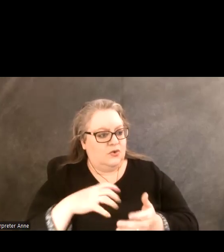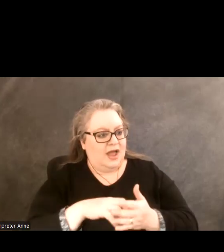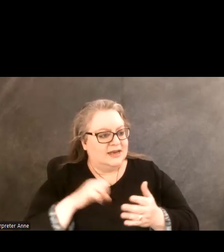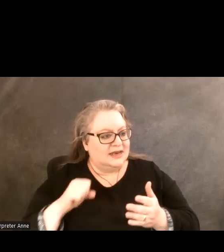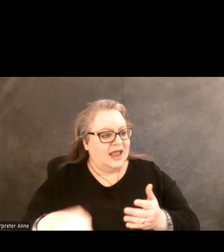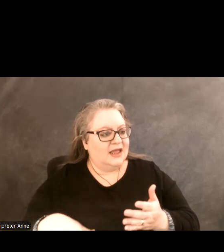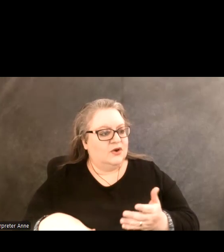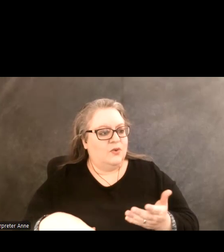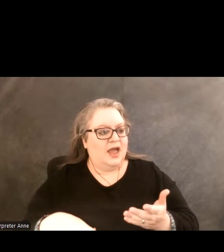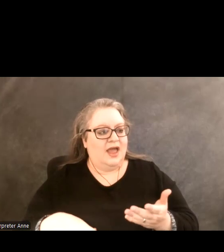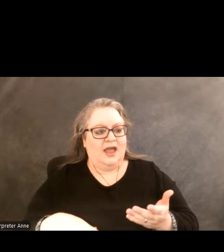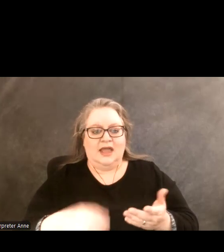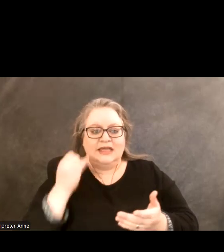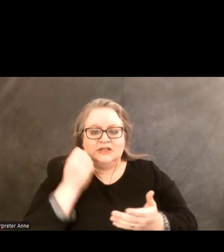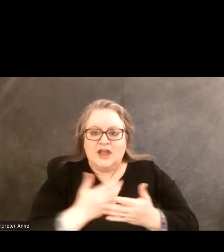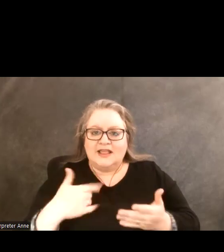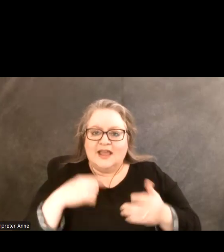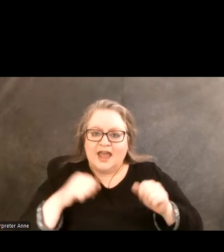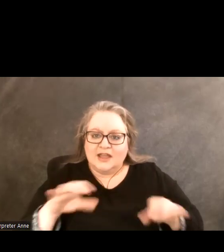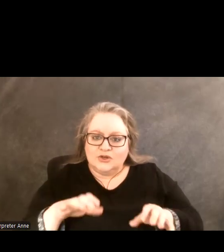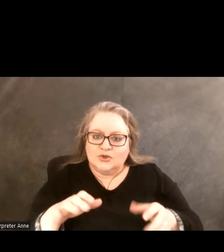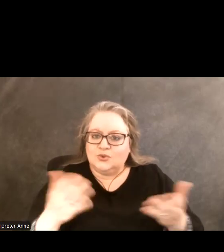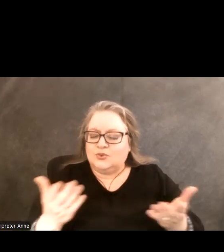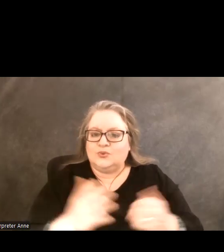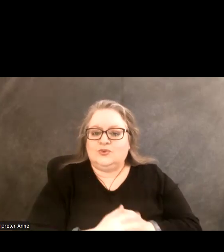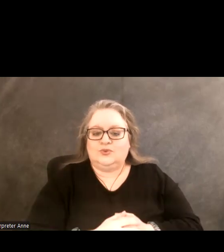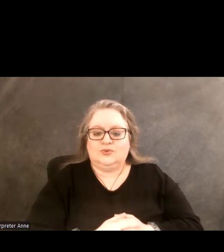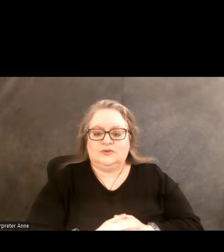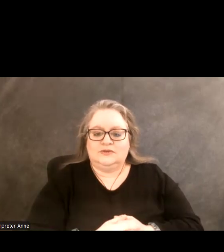And is there anything I can do about it?